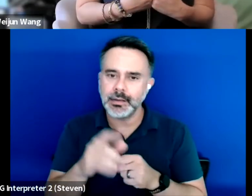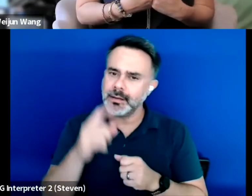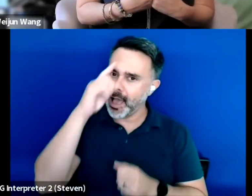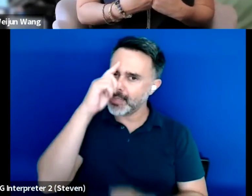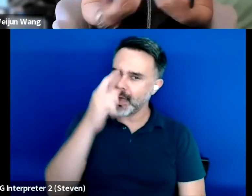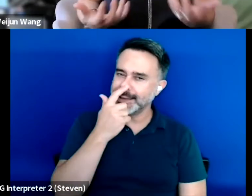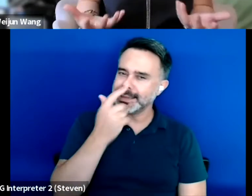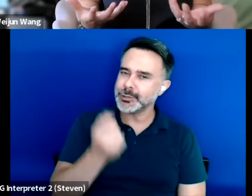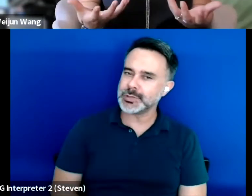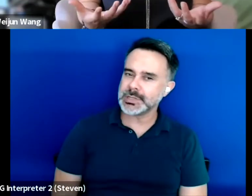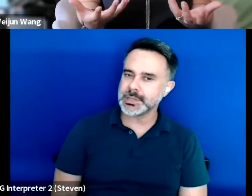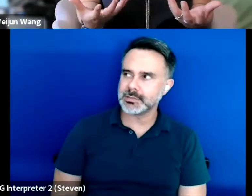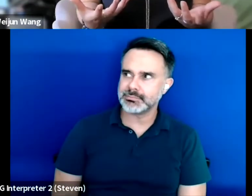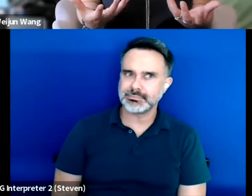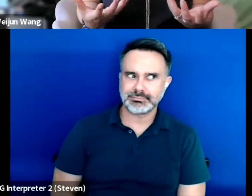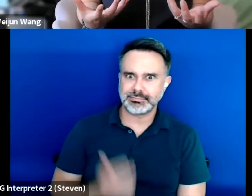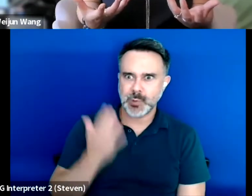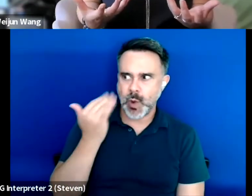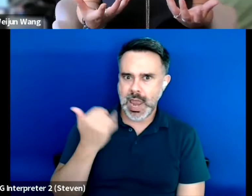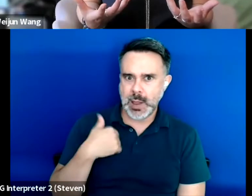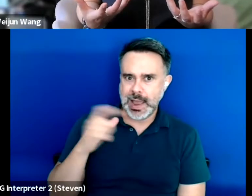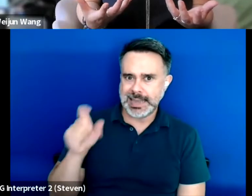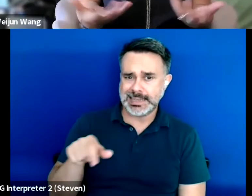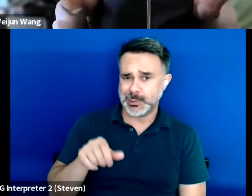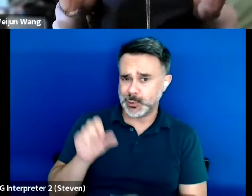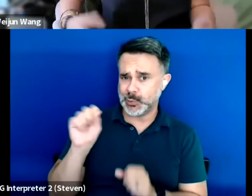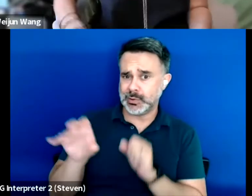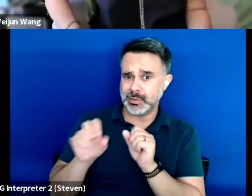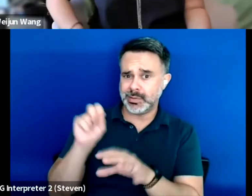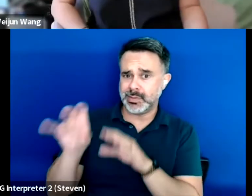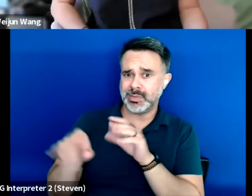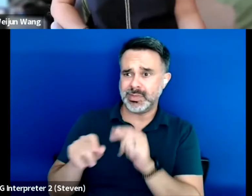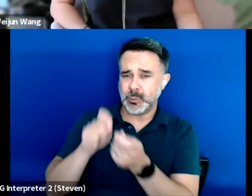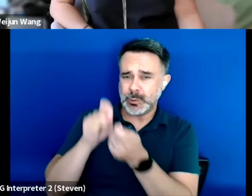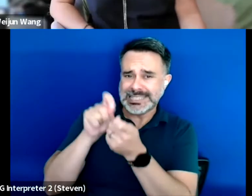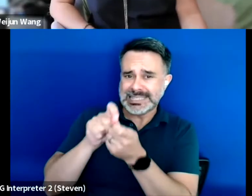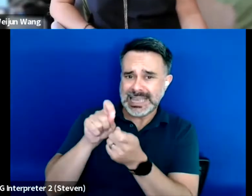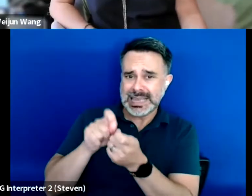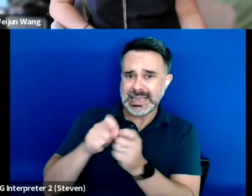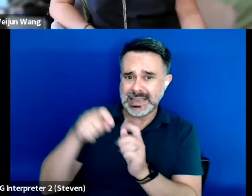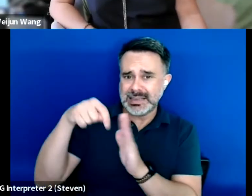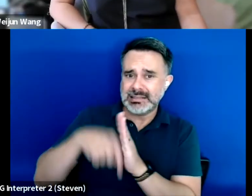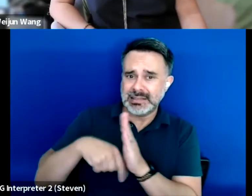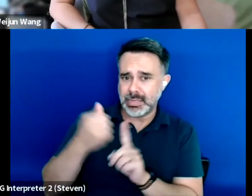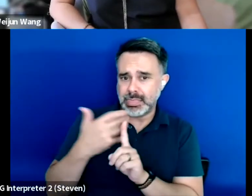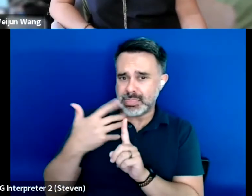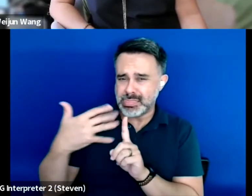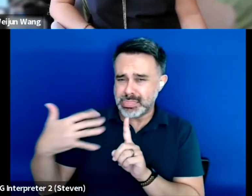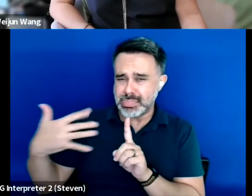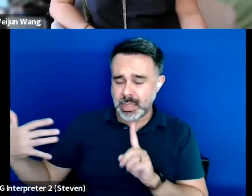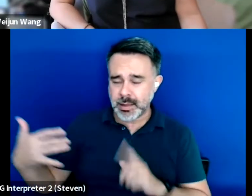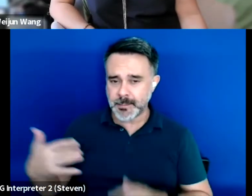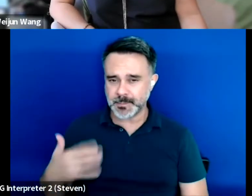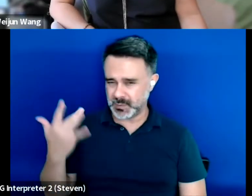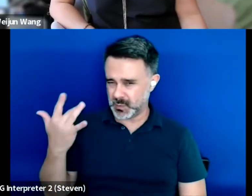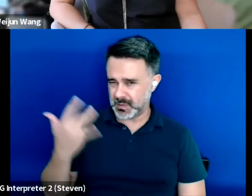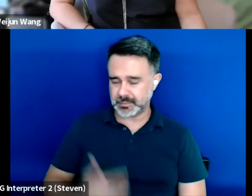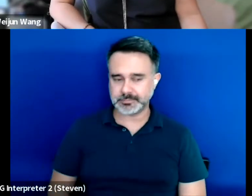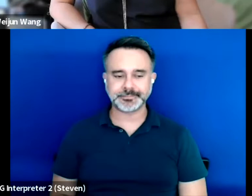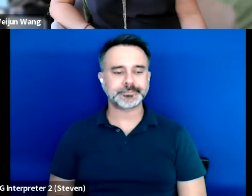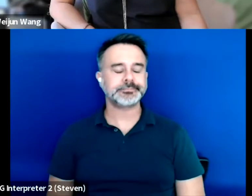culture and these kind of ableist narratives, and the, kind of, work to be done to try